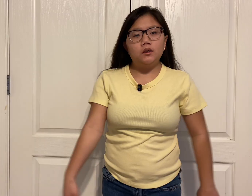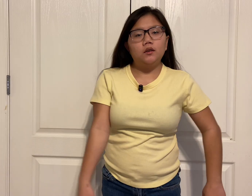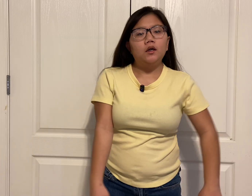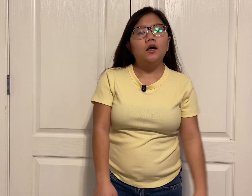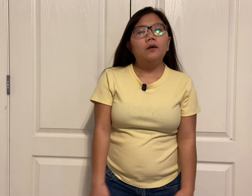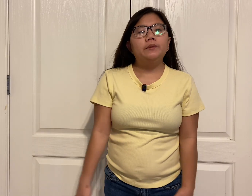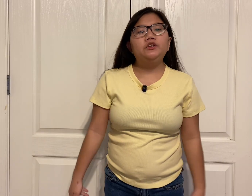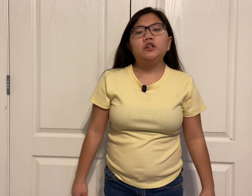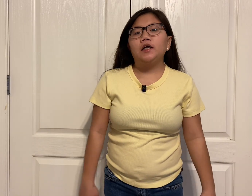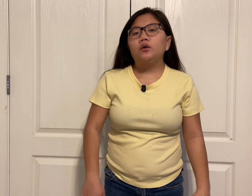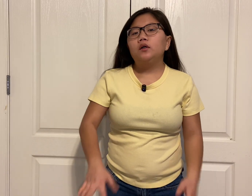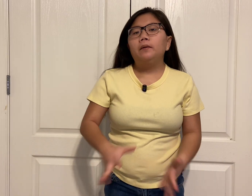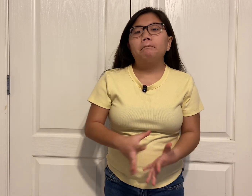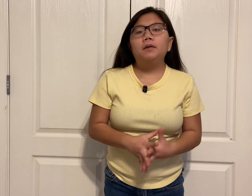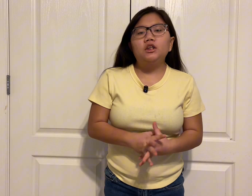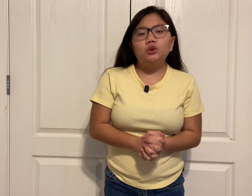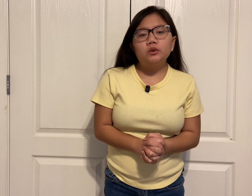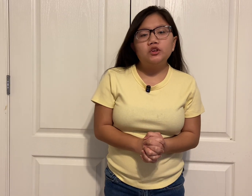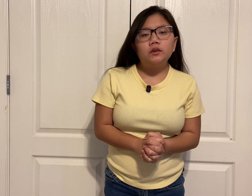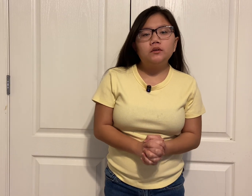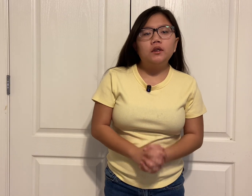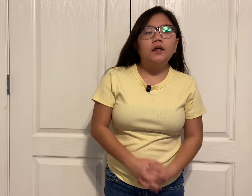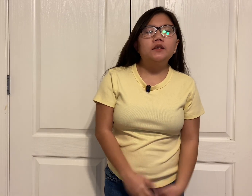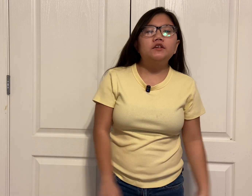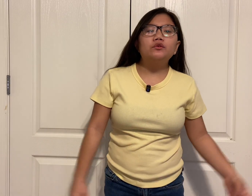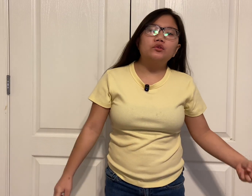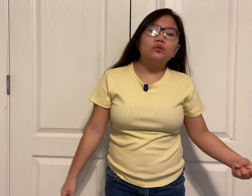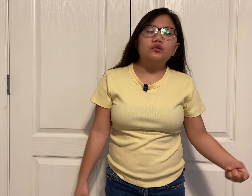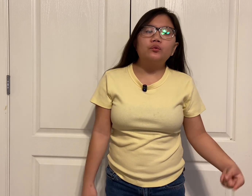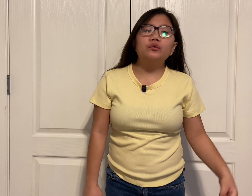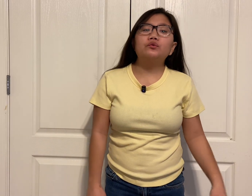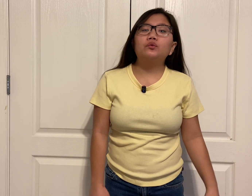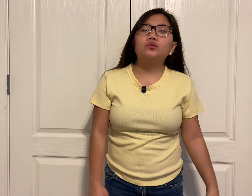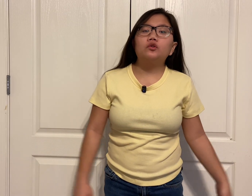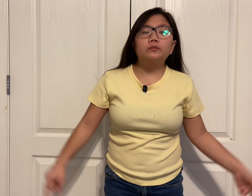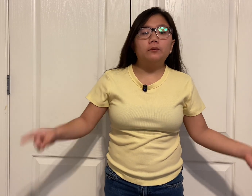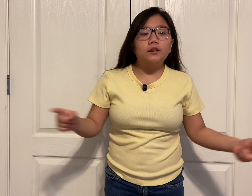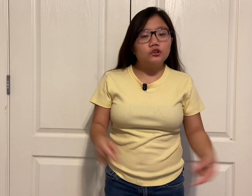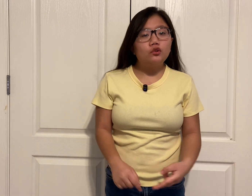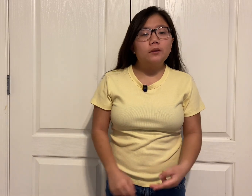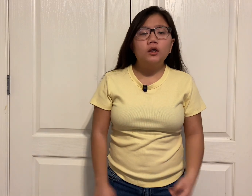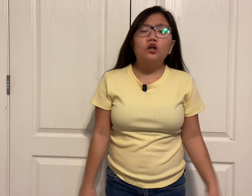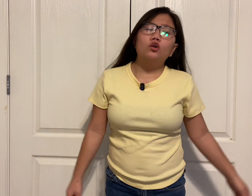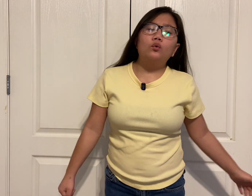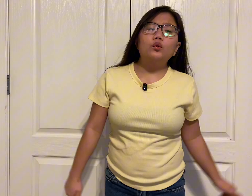Please check out my Shorts channel and see the results or the results will also be on my Instagram